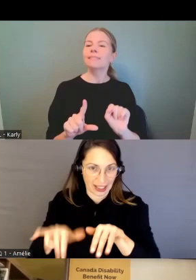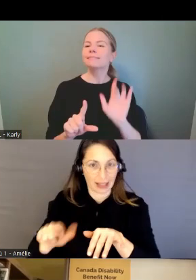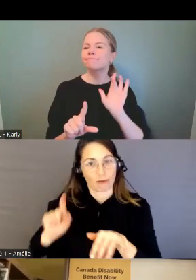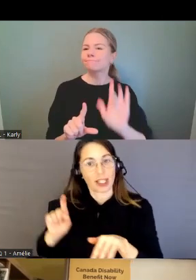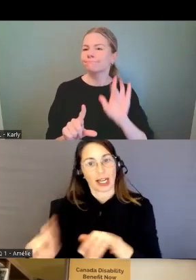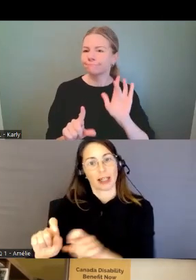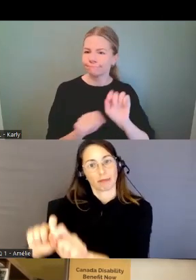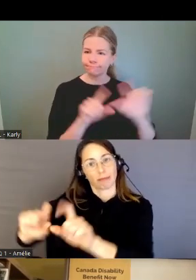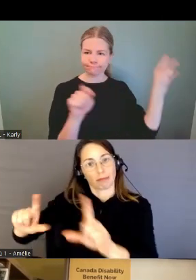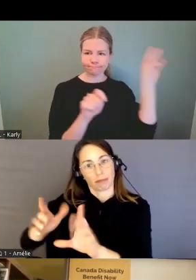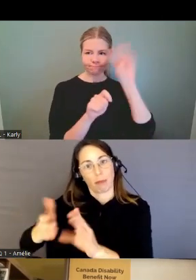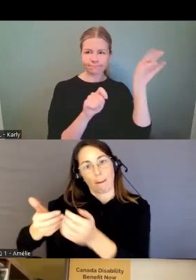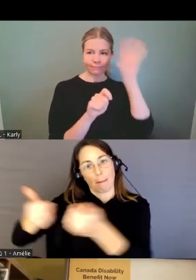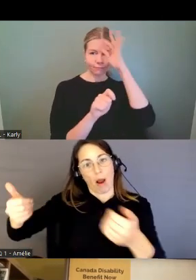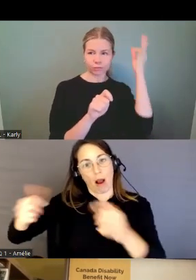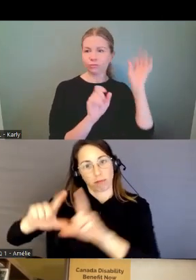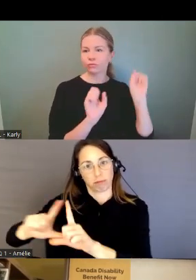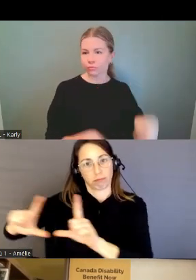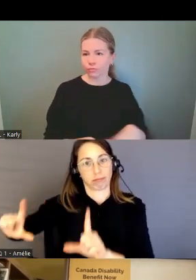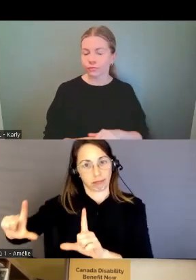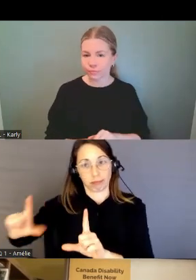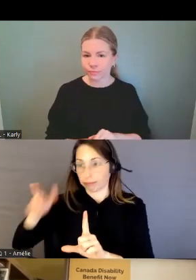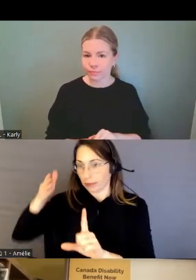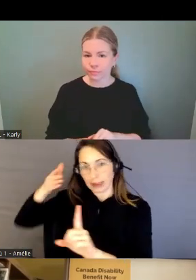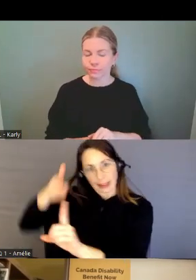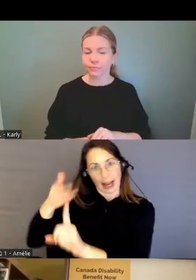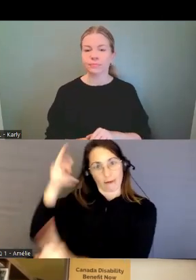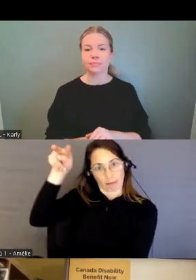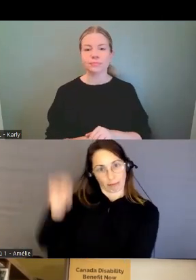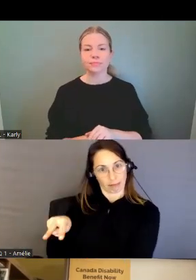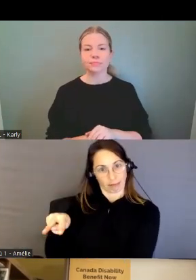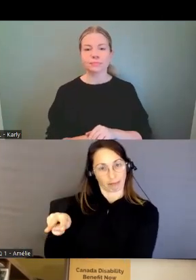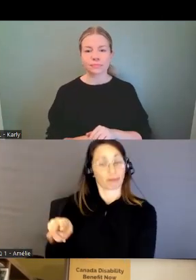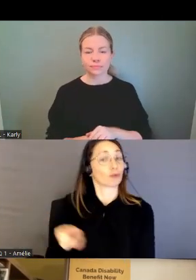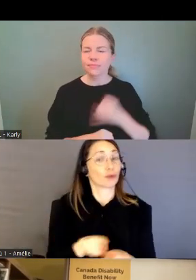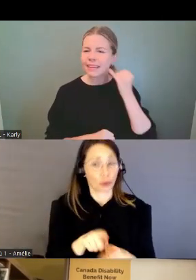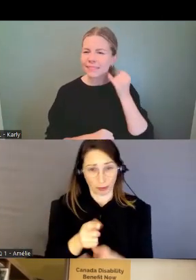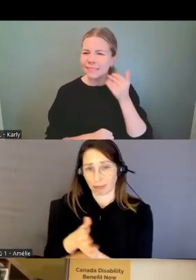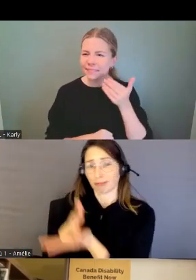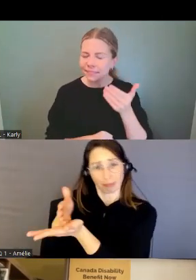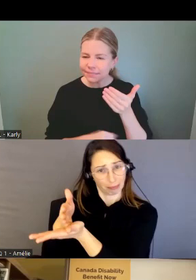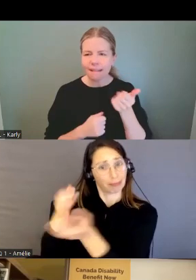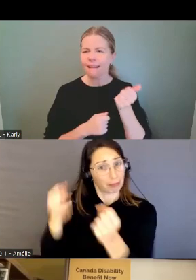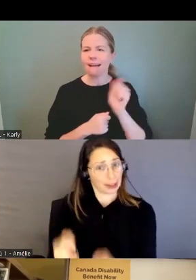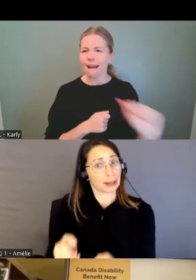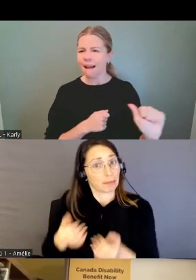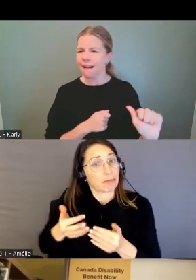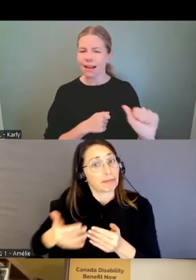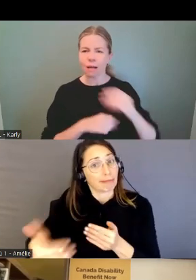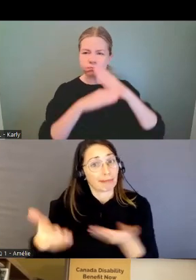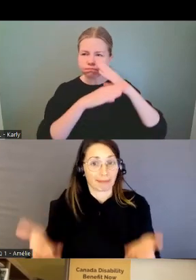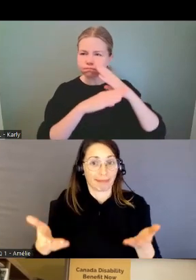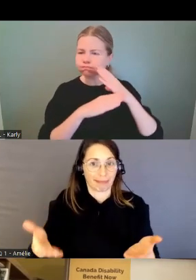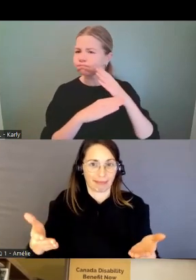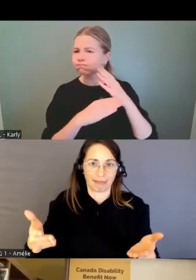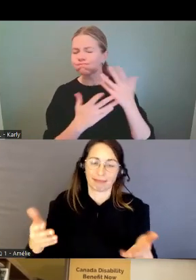IF WE CAN SUPPORT YOU THROUGH THIS PRESENTATION, PLEASE SEND US A MESSAGE IN THE CHAT BOX AND SOMEONE WILL ASSIST YOU.